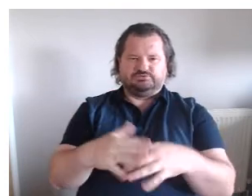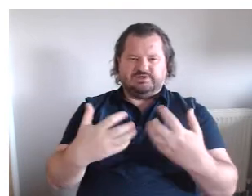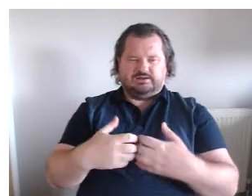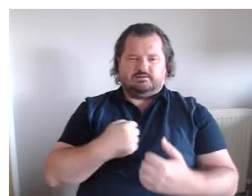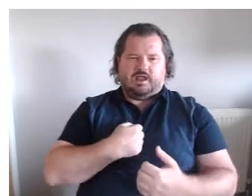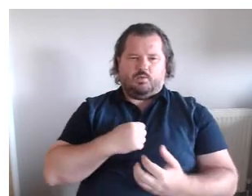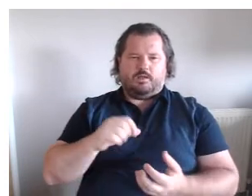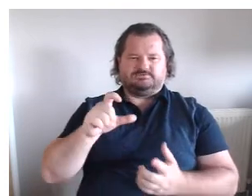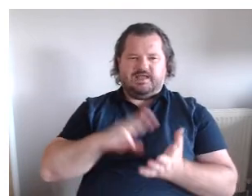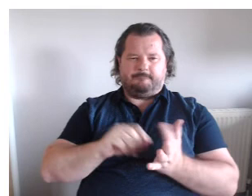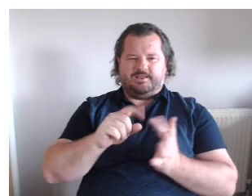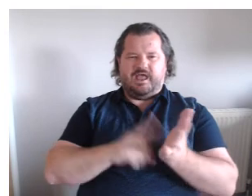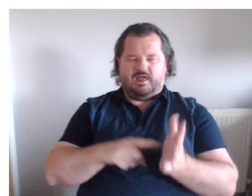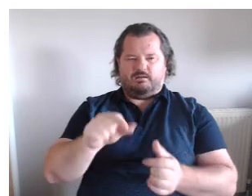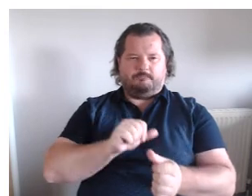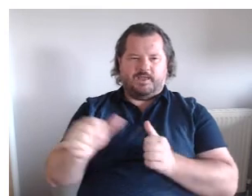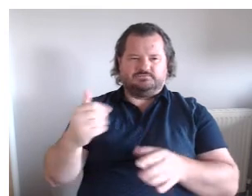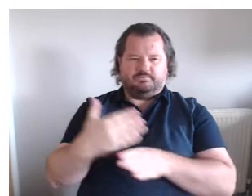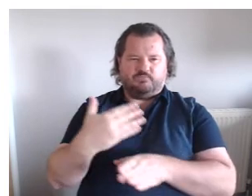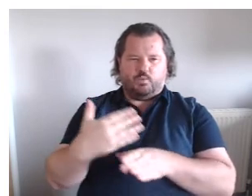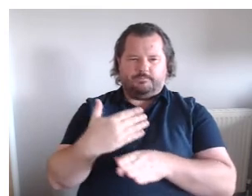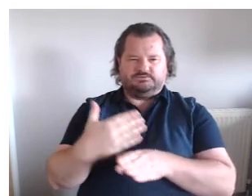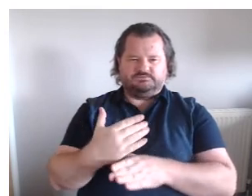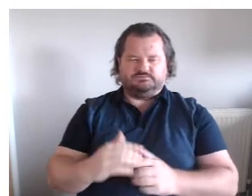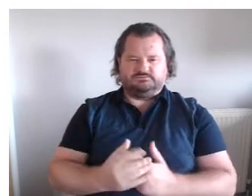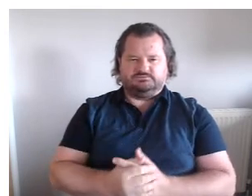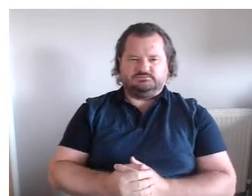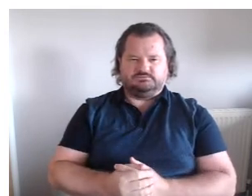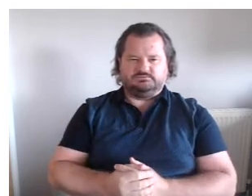Our CMPL algorithm leads to the best performance.